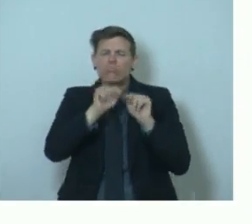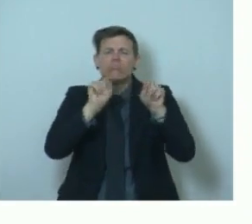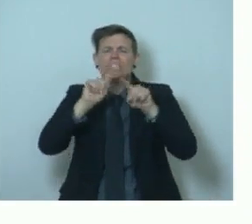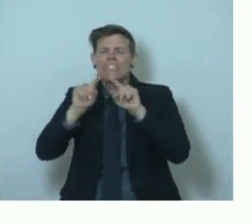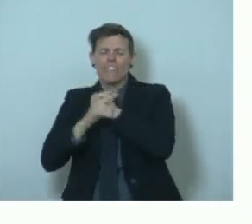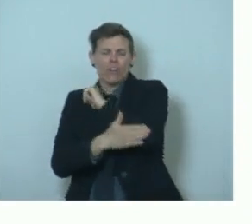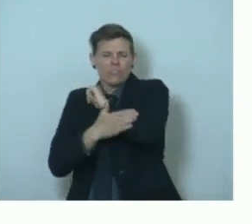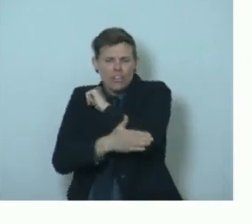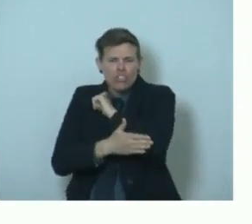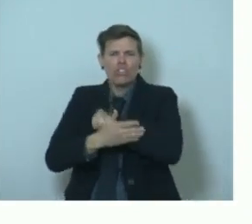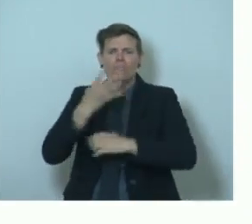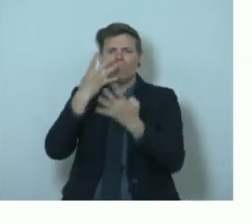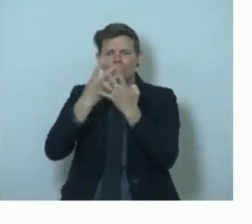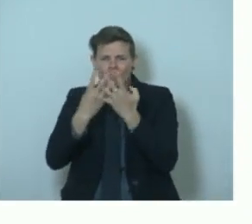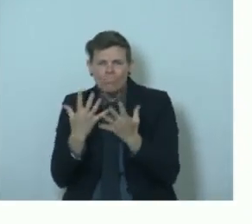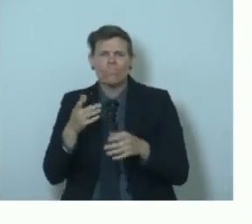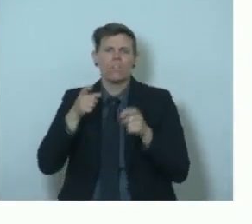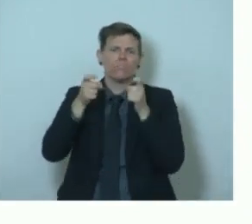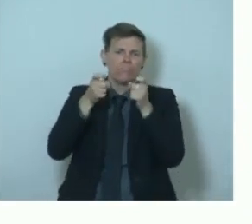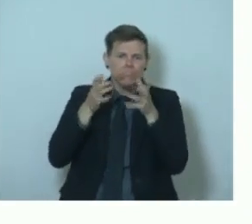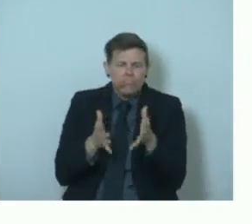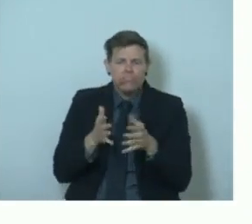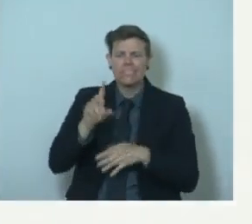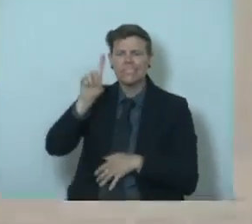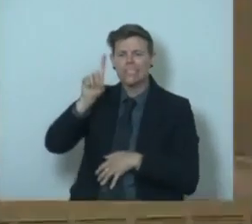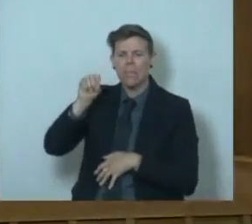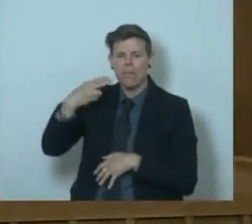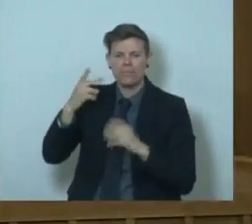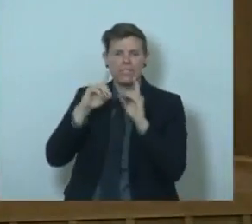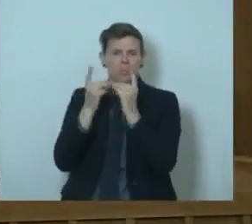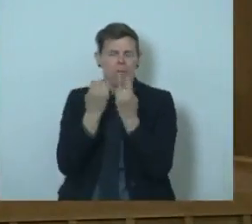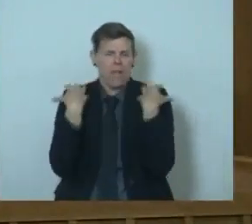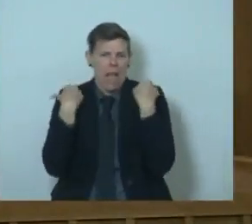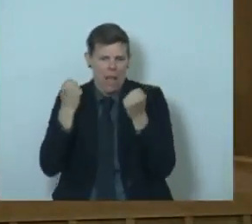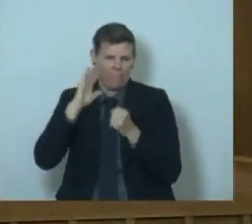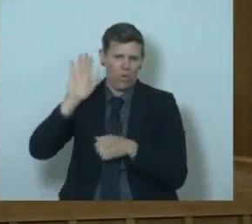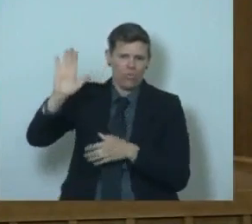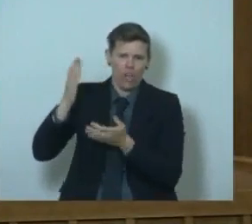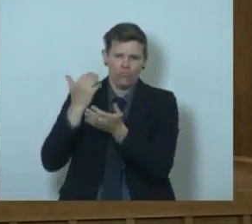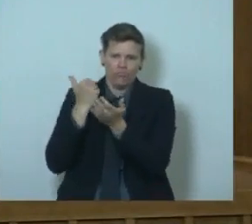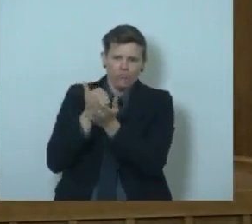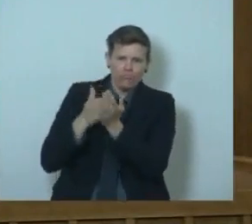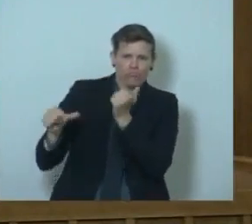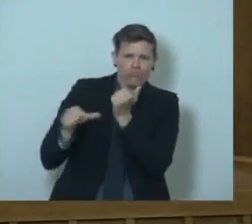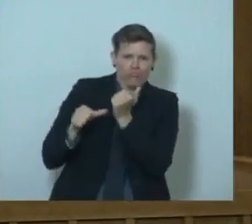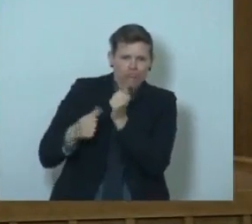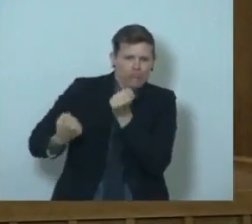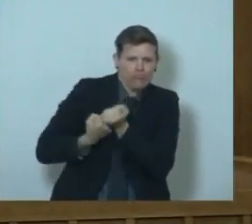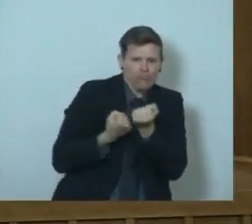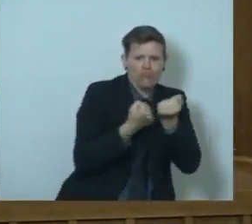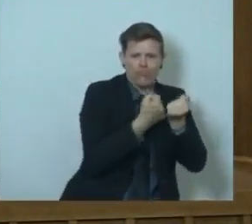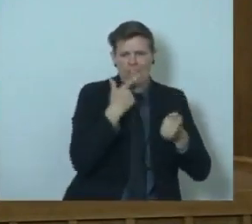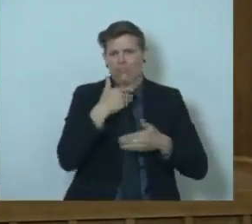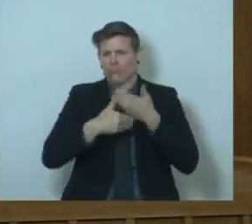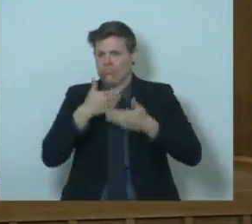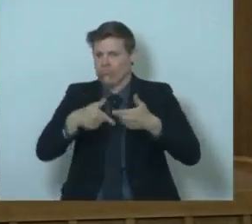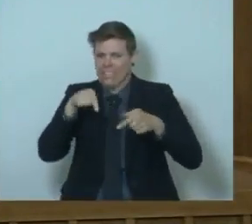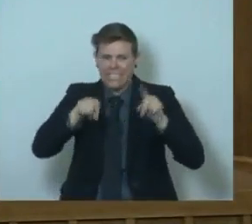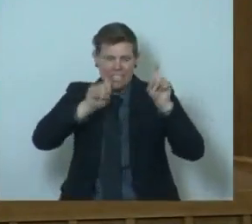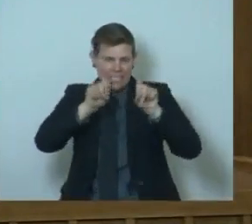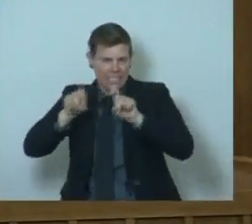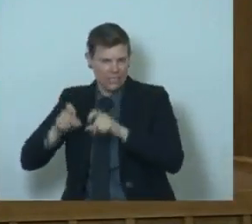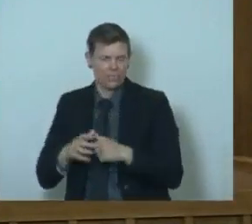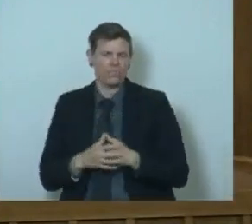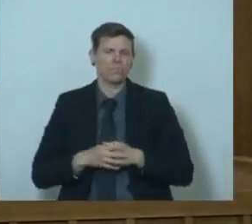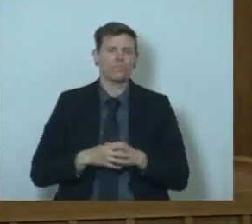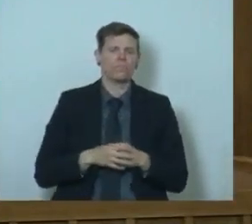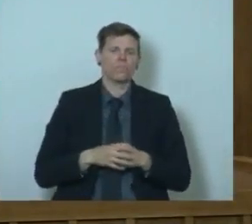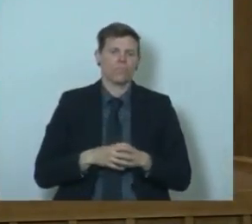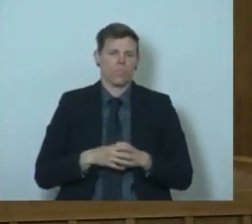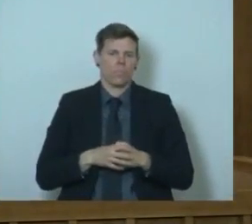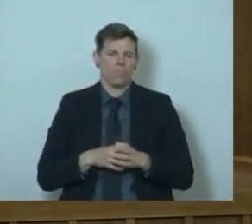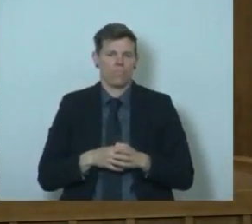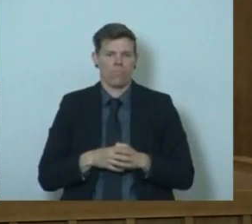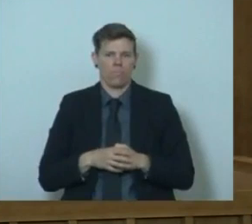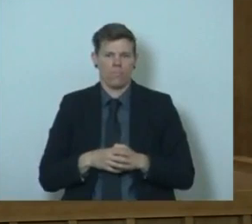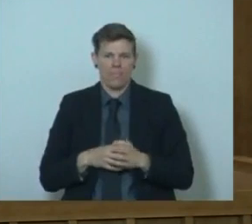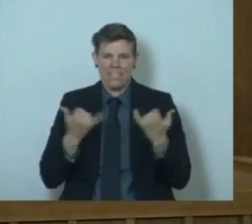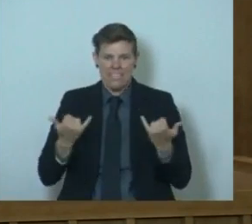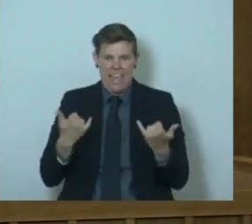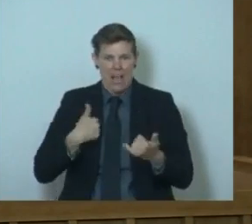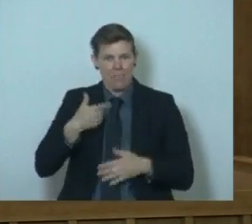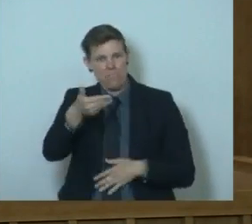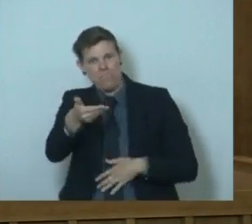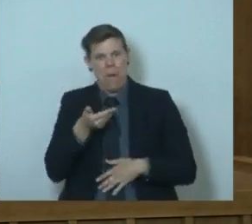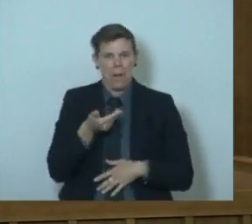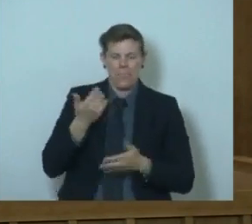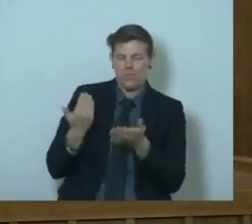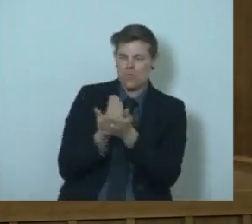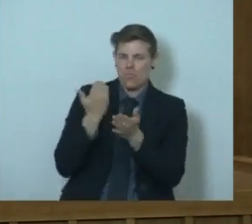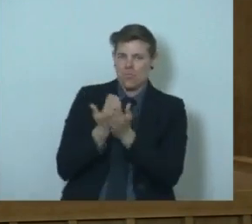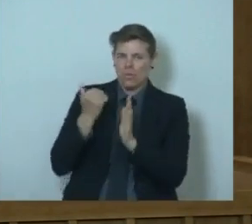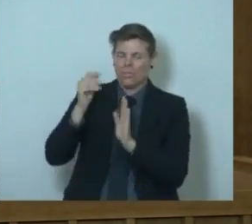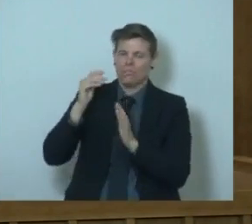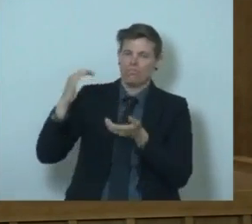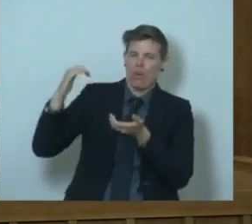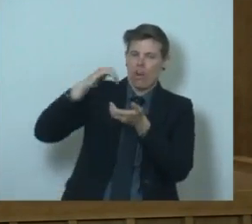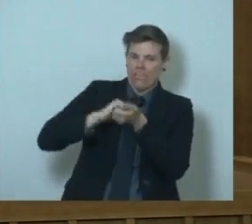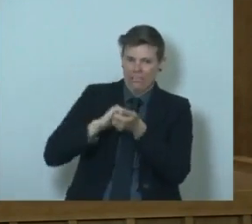WE THINK THE ASSOCIATION OF COUNTIES AND ACCOUNTING MANAGERS WHO ASSISTED THE DEPARTMENT OF HEALTH IN A COUPLE SHOW MEDICAL.